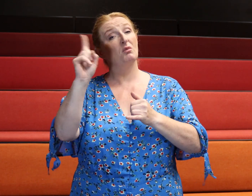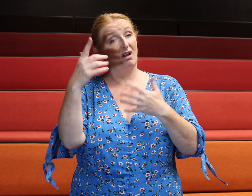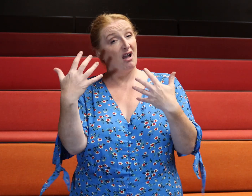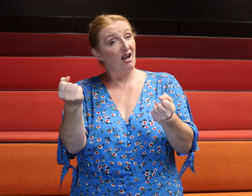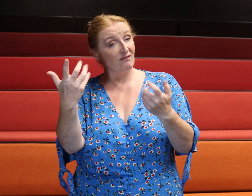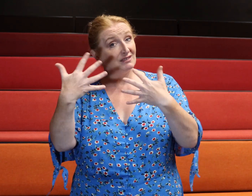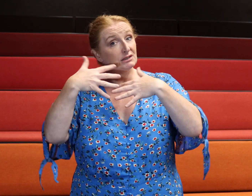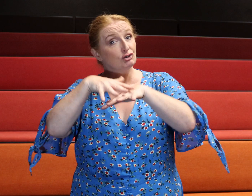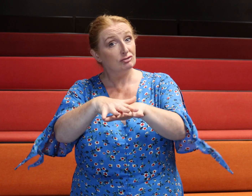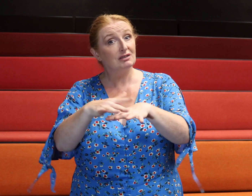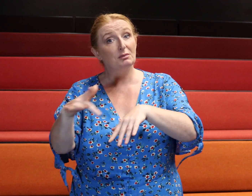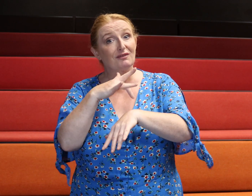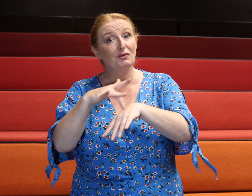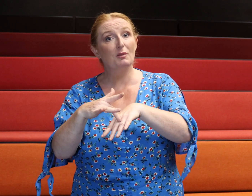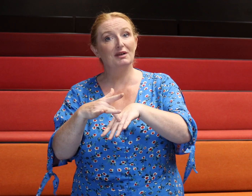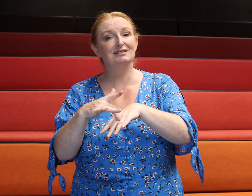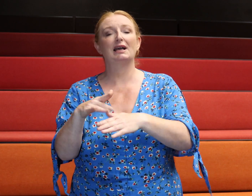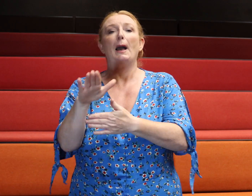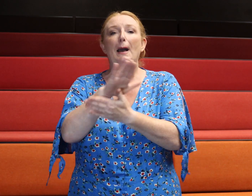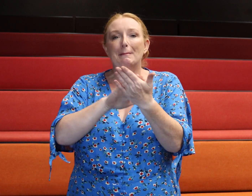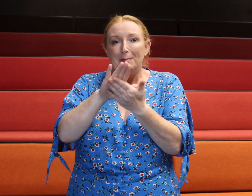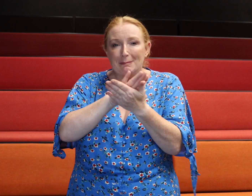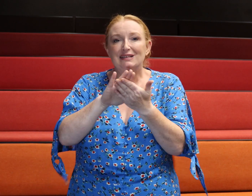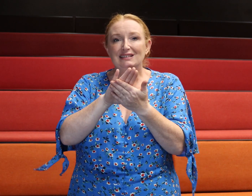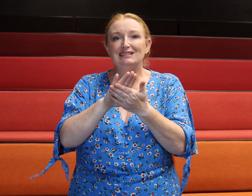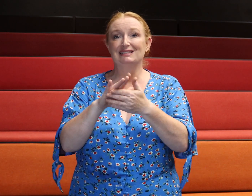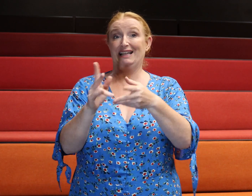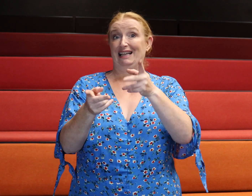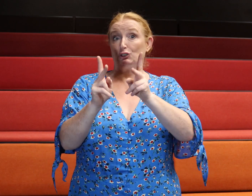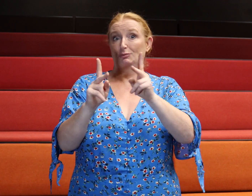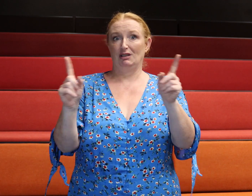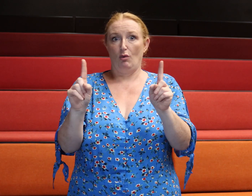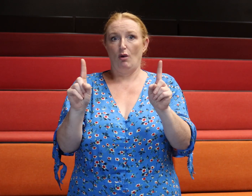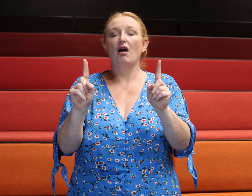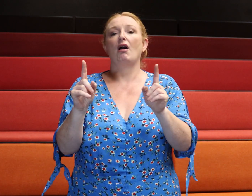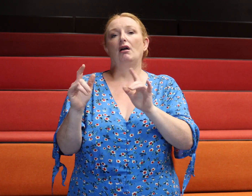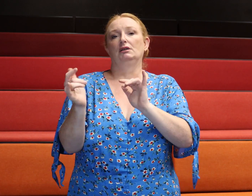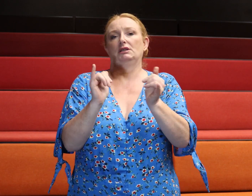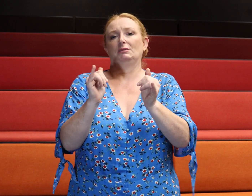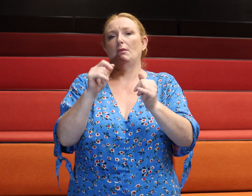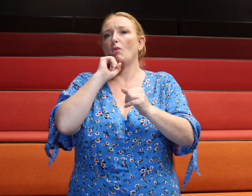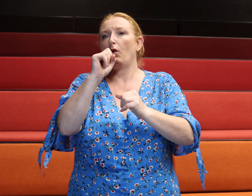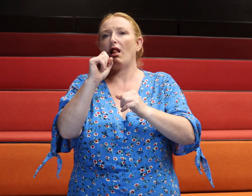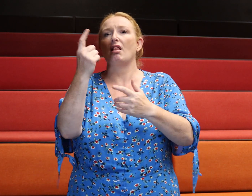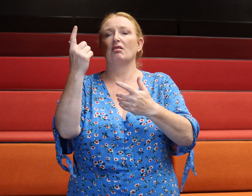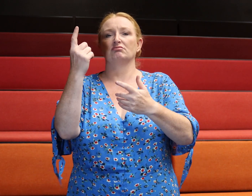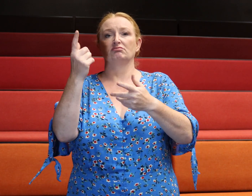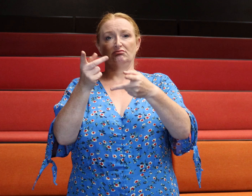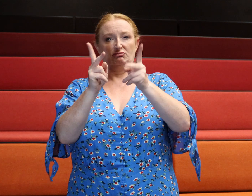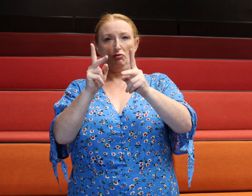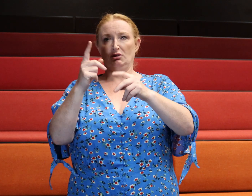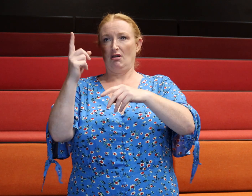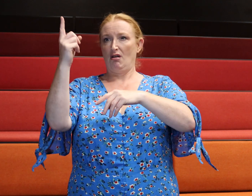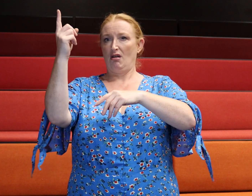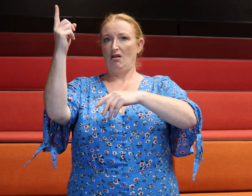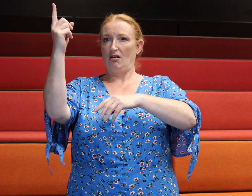an integrated performance. An integrated performance is where sometimes there will be certain shows that will actually